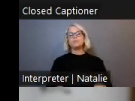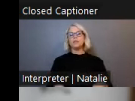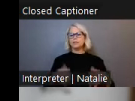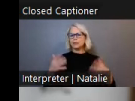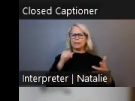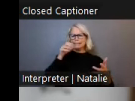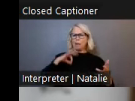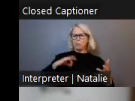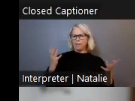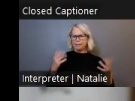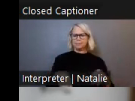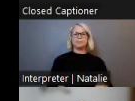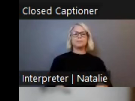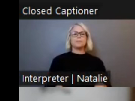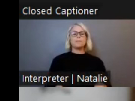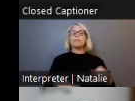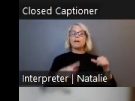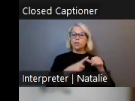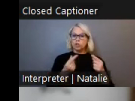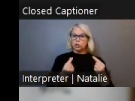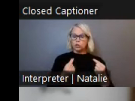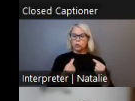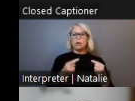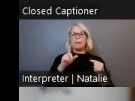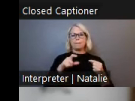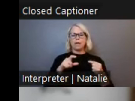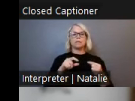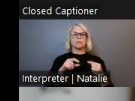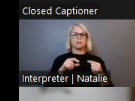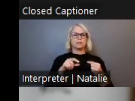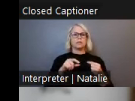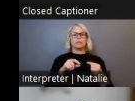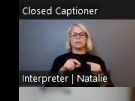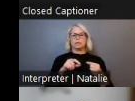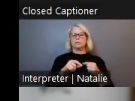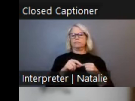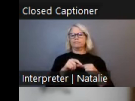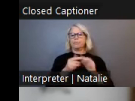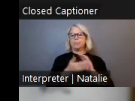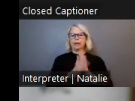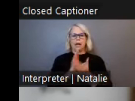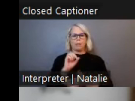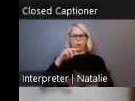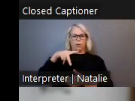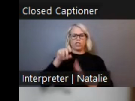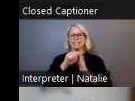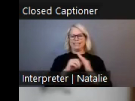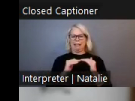The first thing you do is you have to incorporate at the state level a nonprofit corporation